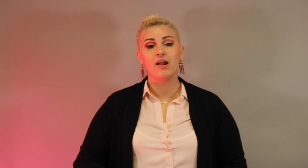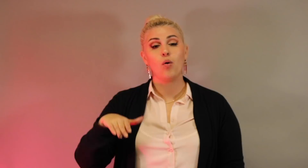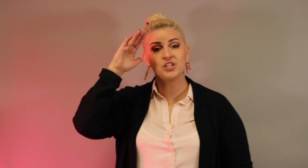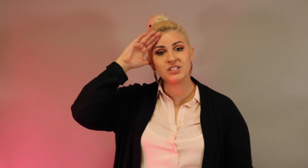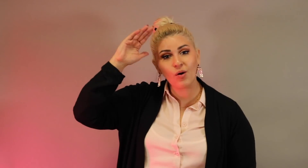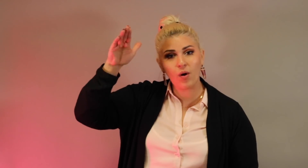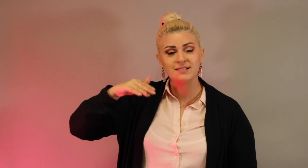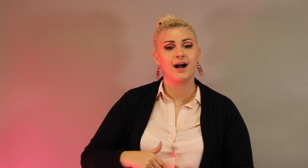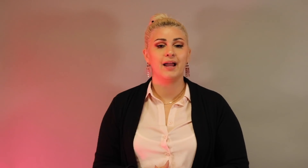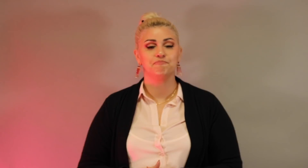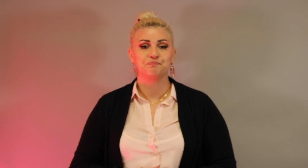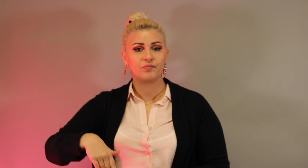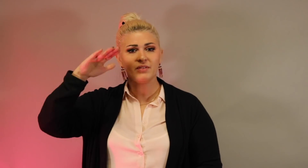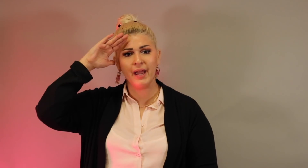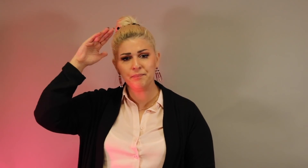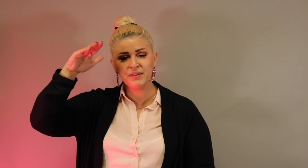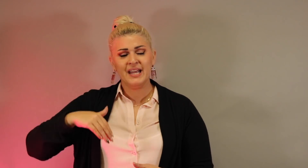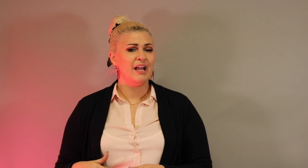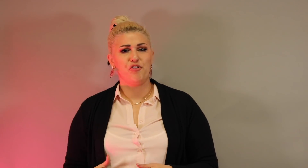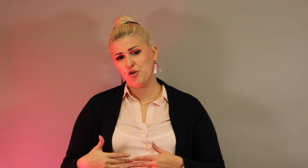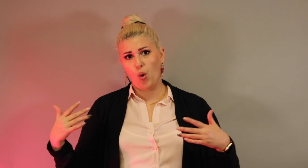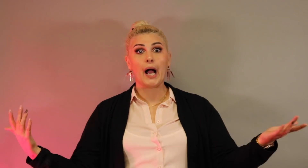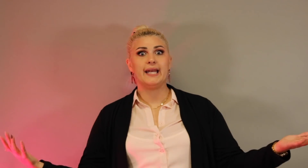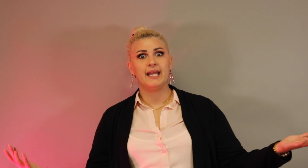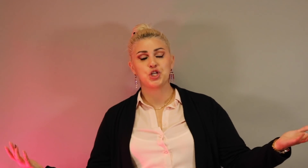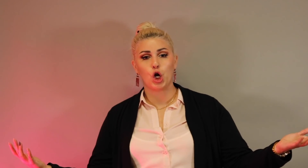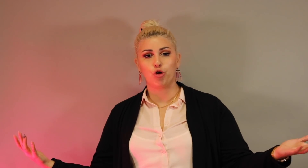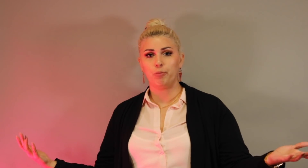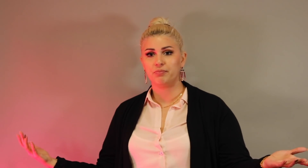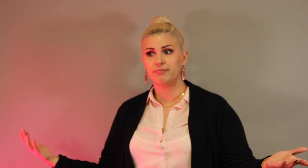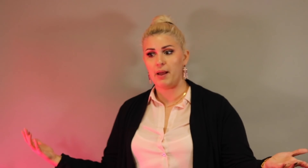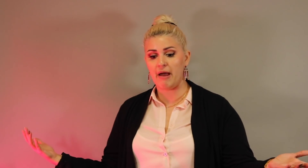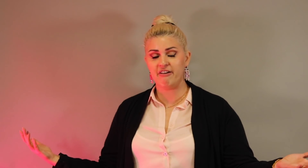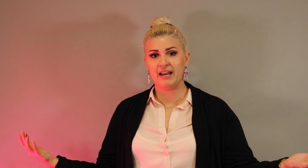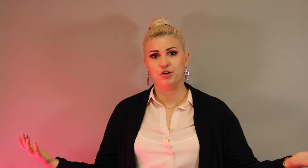All right, or just the one time. Now, if you're walking into a group event